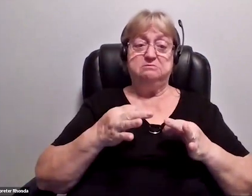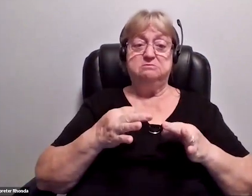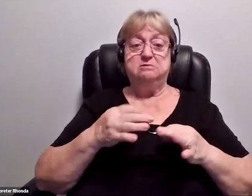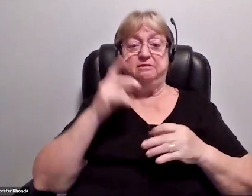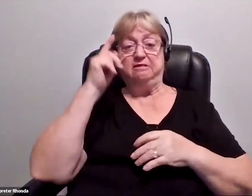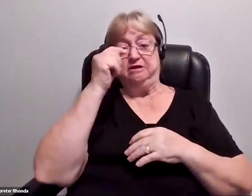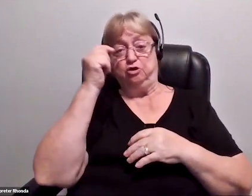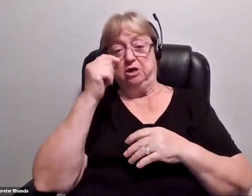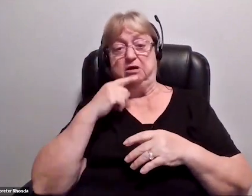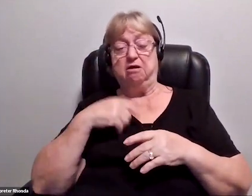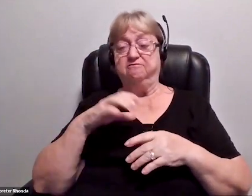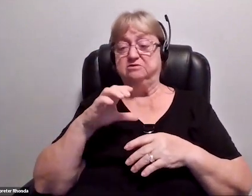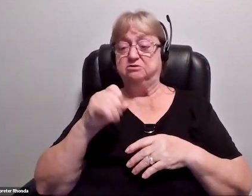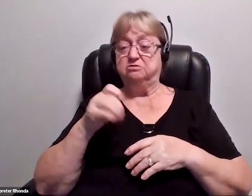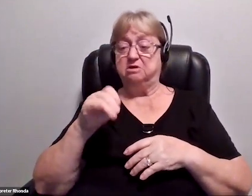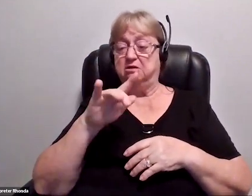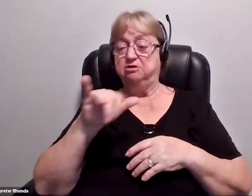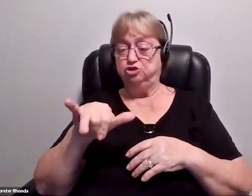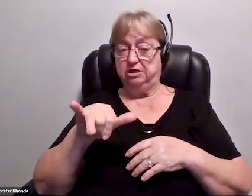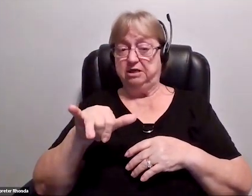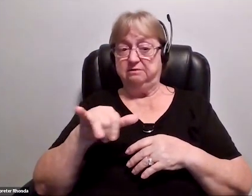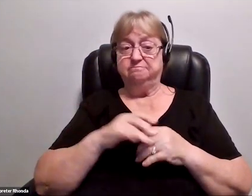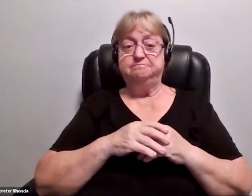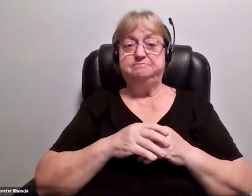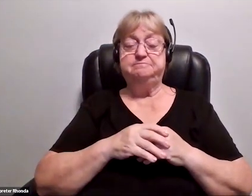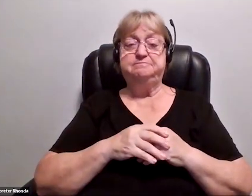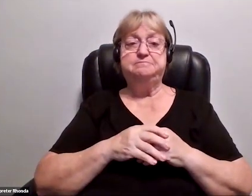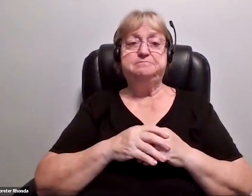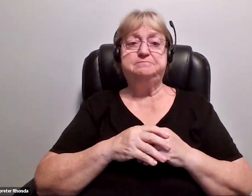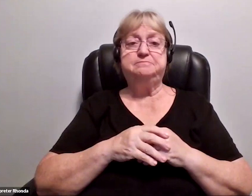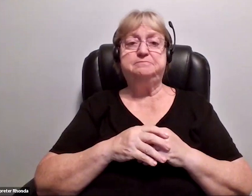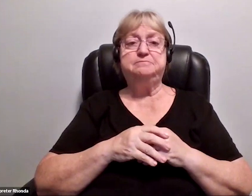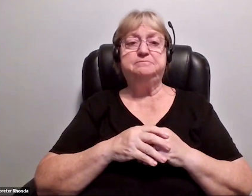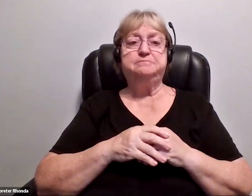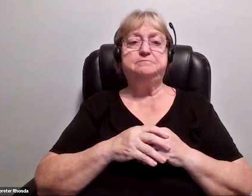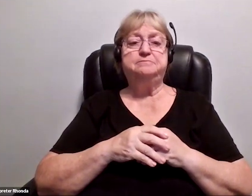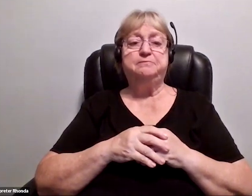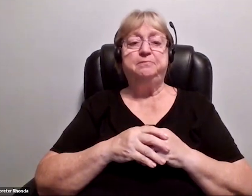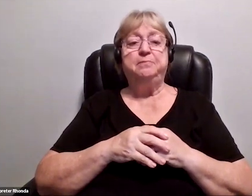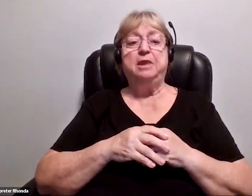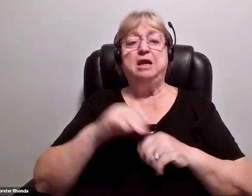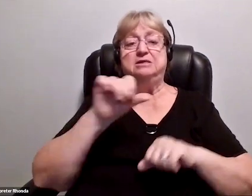of the sociologist Pierre Bourdieu. Science capital is defined as a device capable